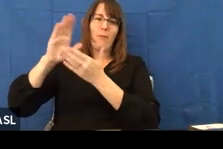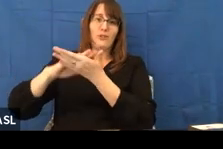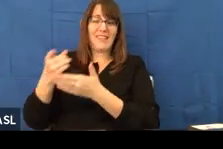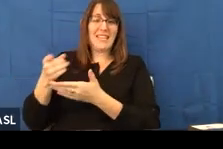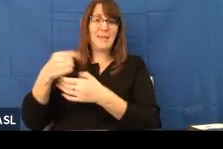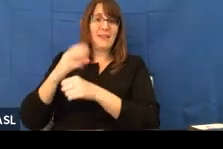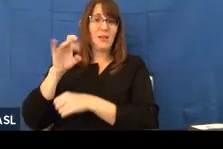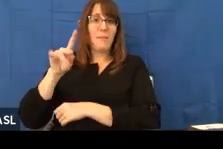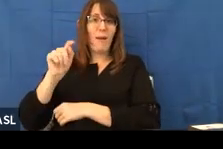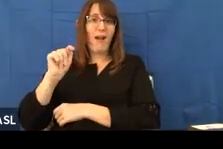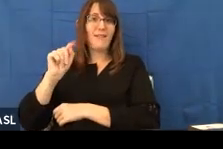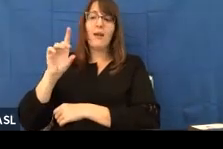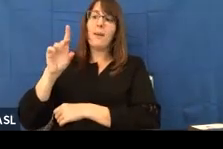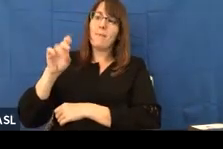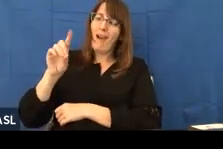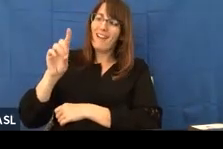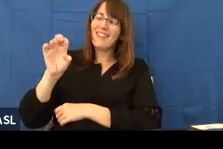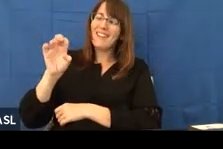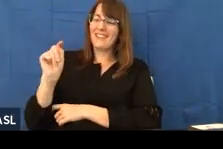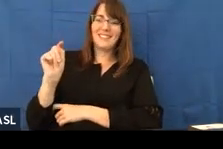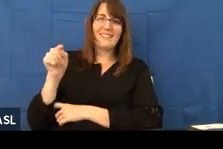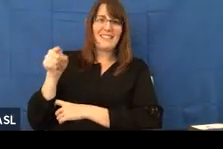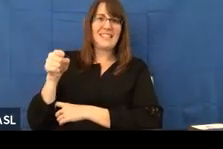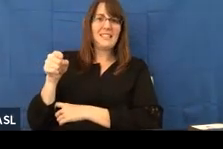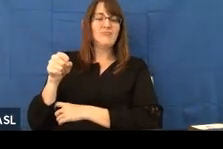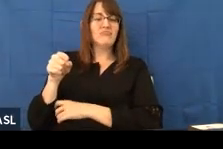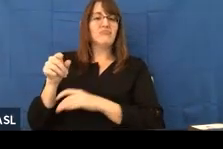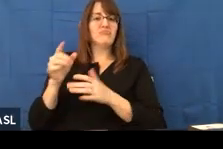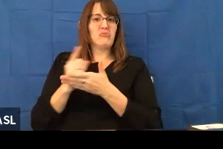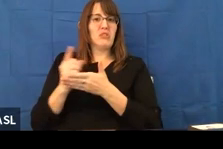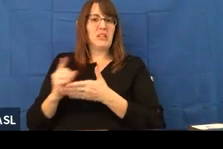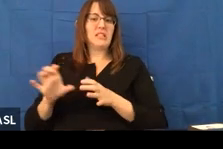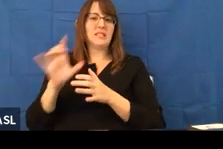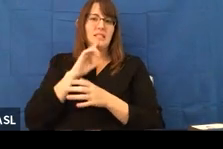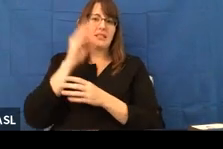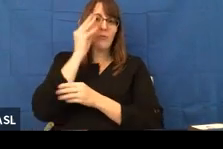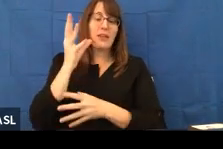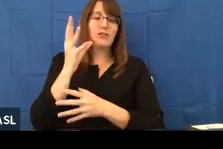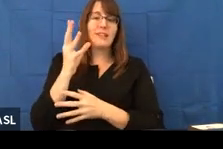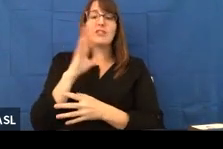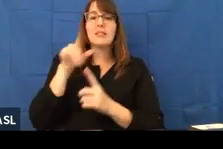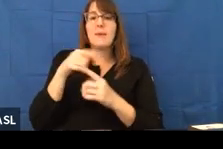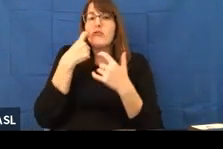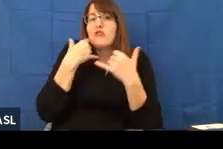Jewyl Alderson Clarke, SDCOE: For them. And so he's created a podcast but get deeply into current events in the restaurant industry during